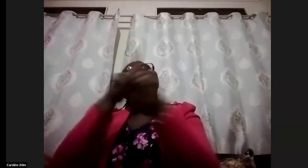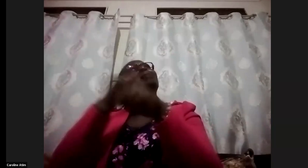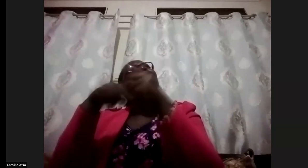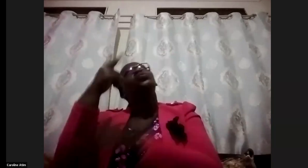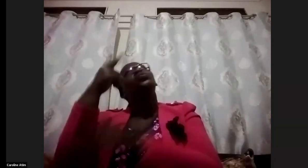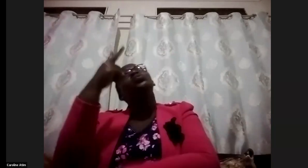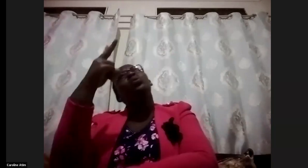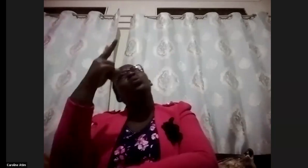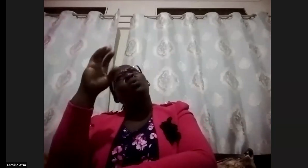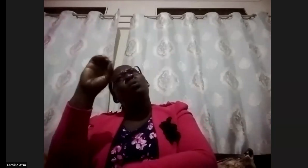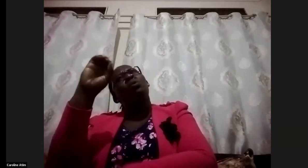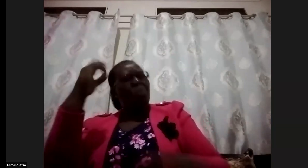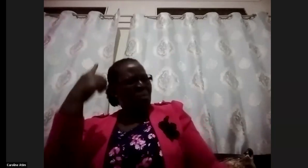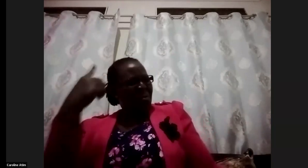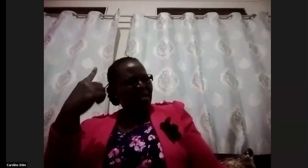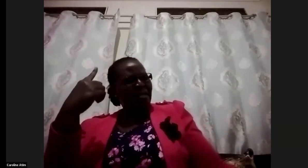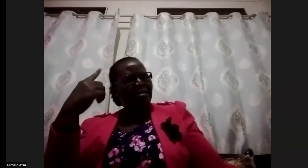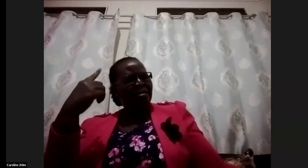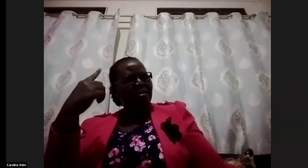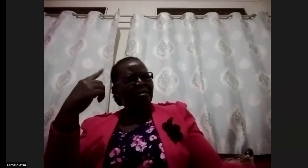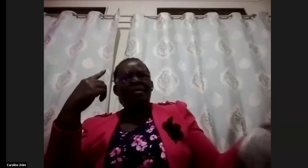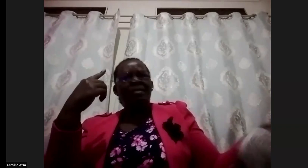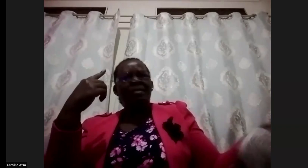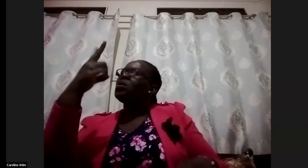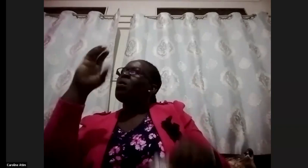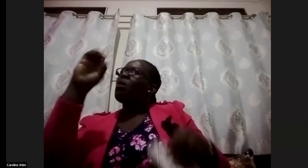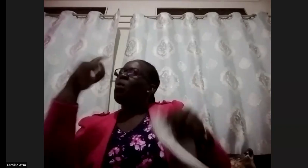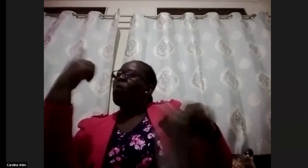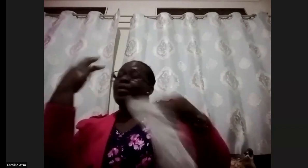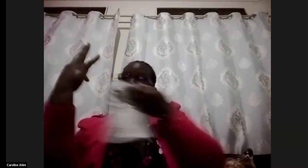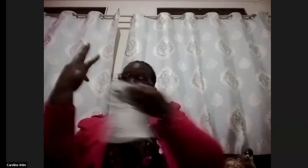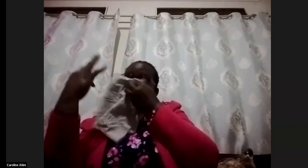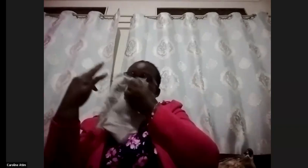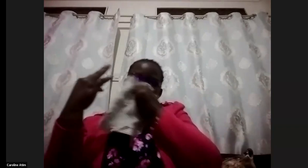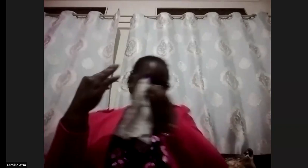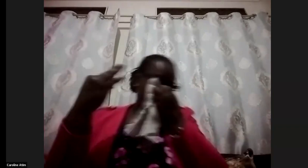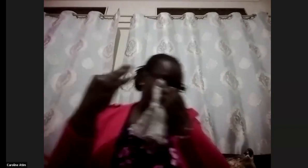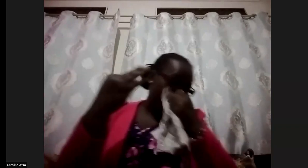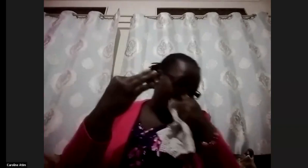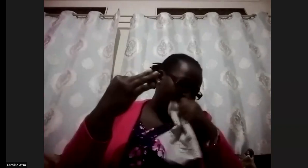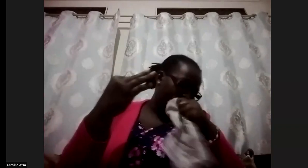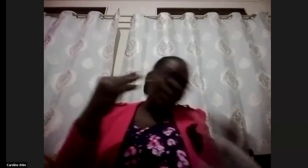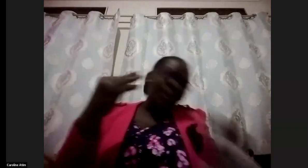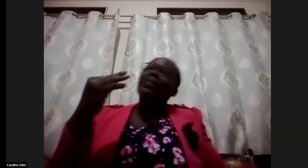But for the deaf people, always left out. Because I